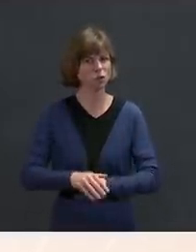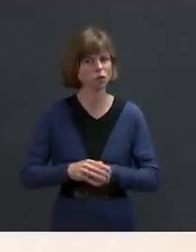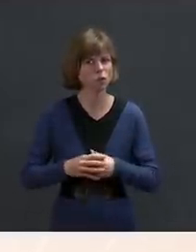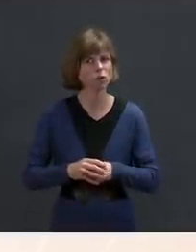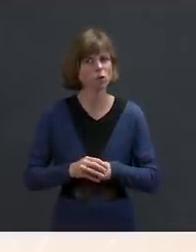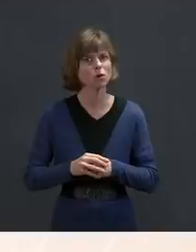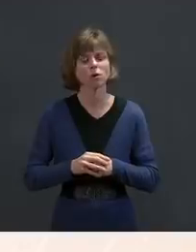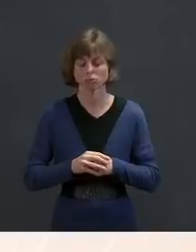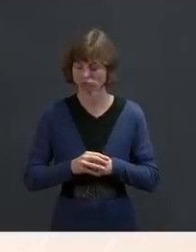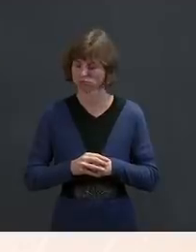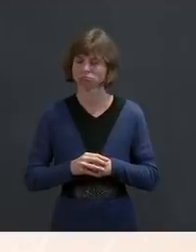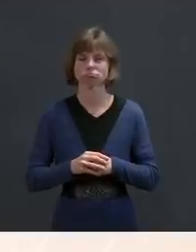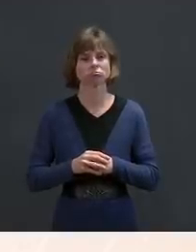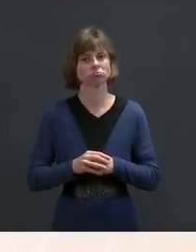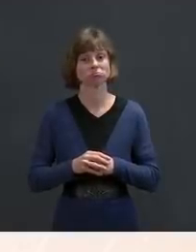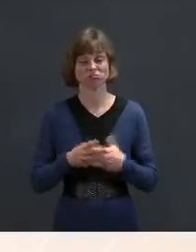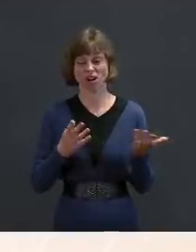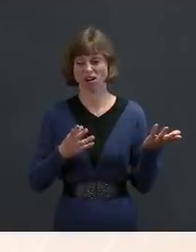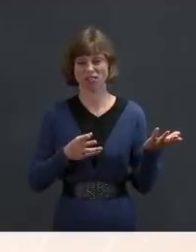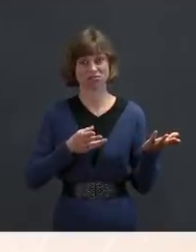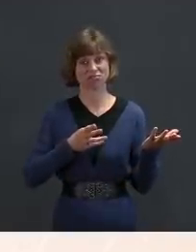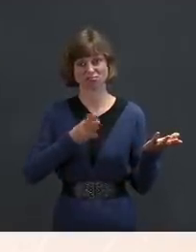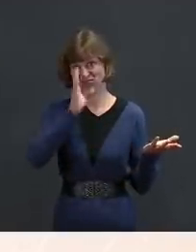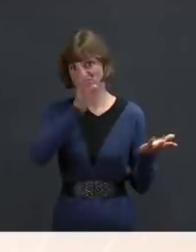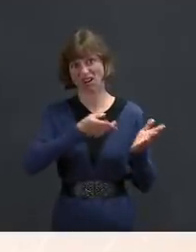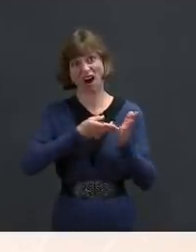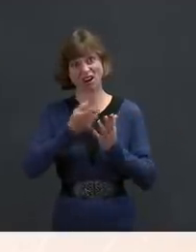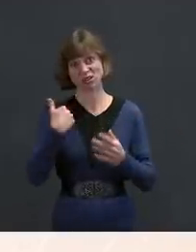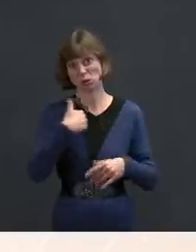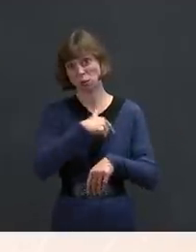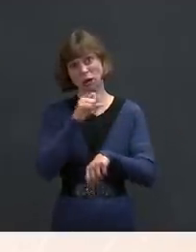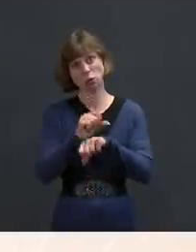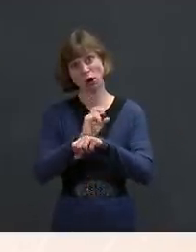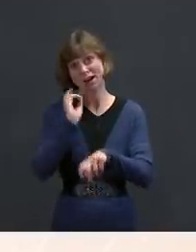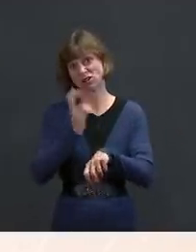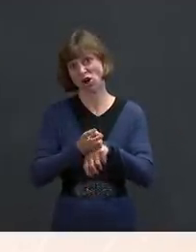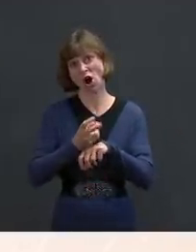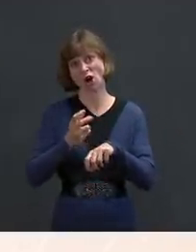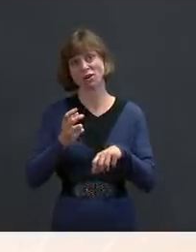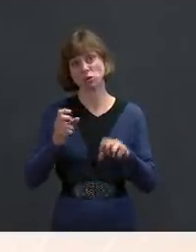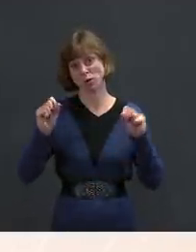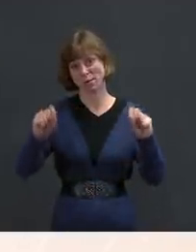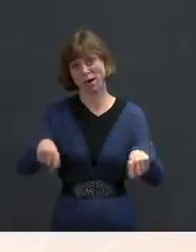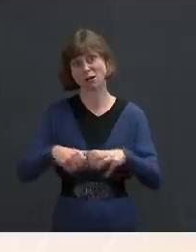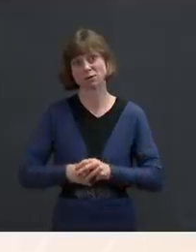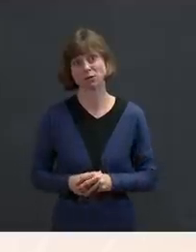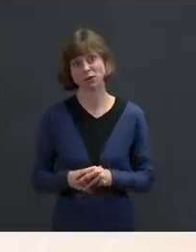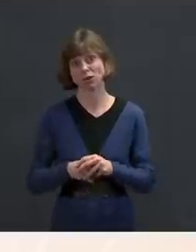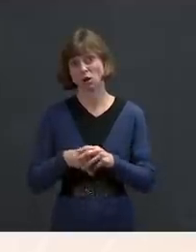that is why, quite frankly, we are working as hard as we are not only in addressing the urgency of the challenge,